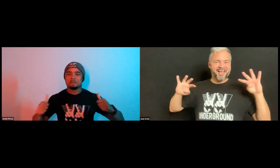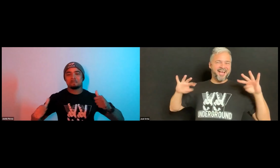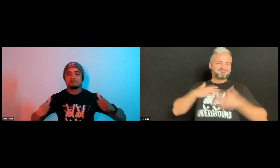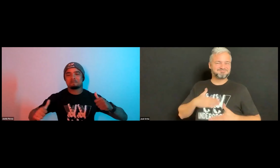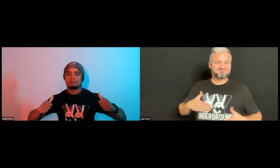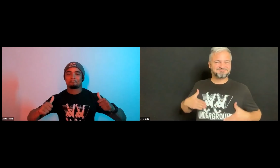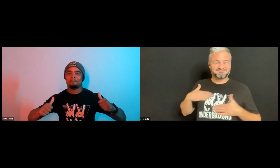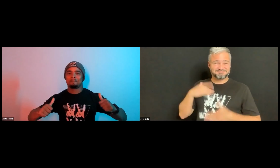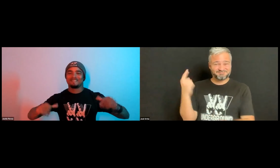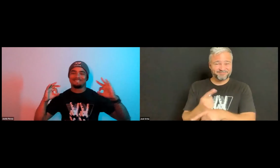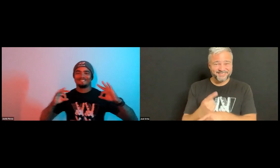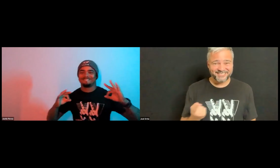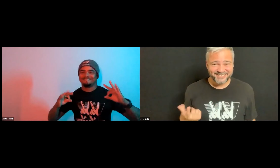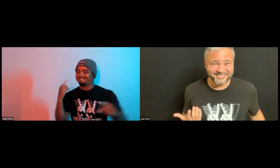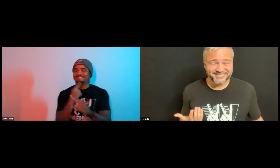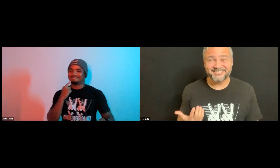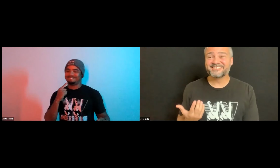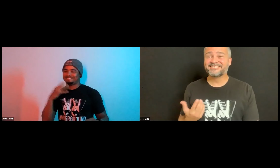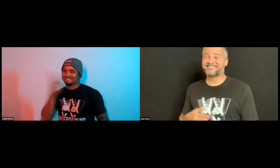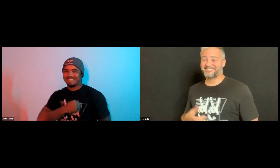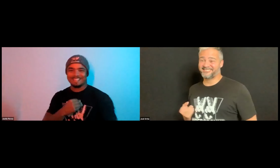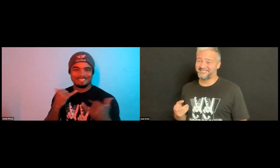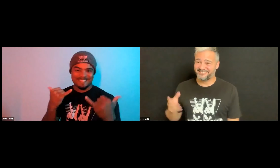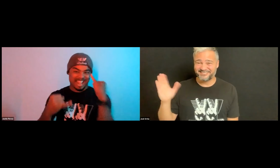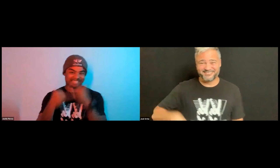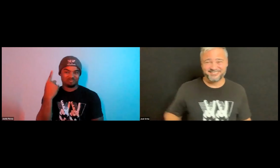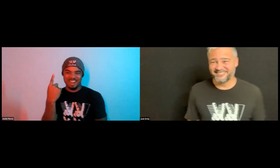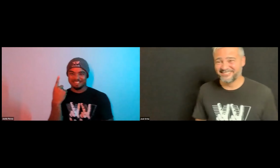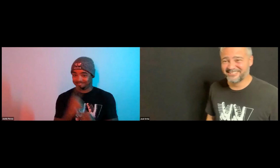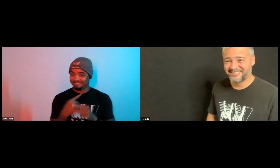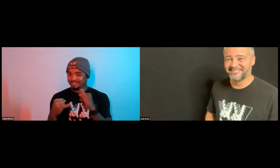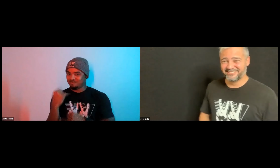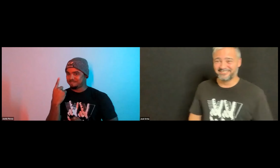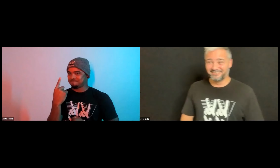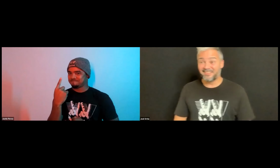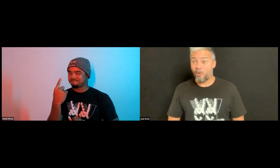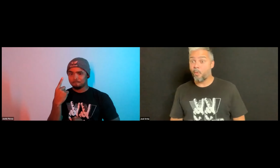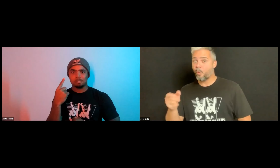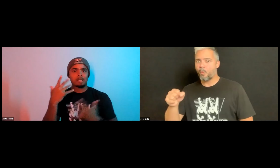Okay. So we're going back and forth. The audience would enjoy watching this performance. That's right, this is the last one!